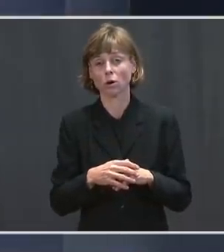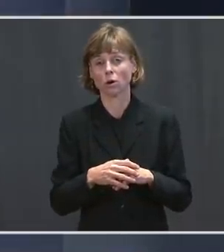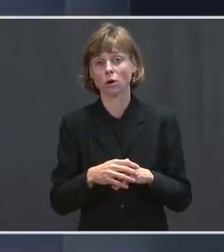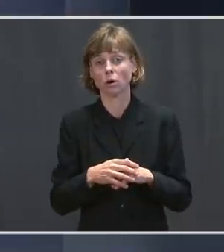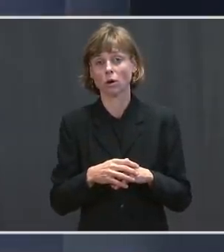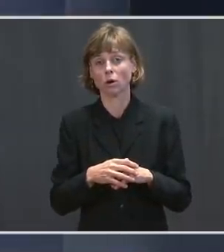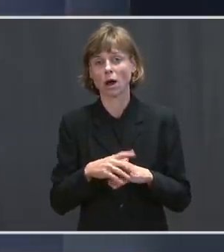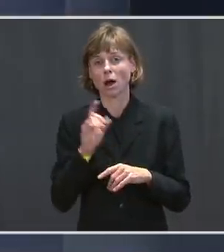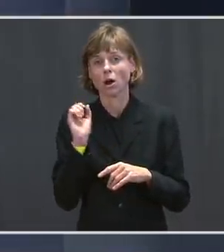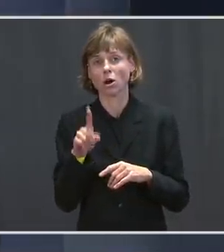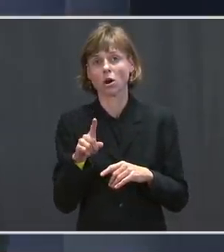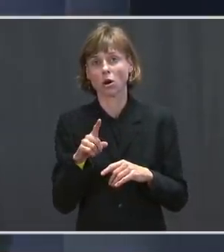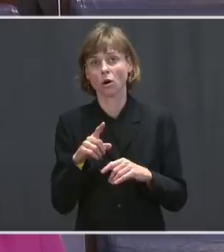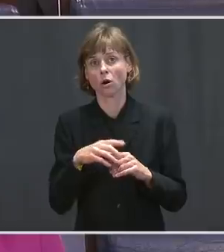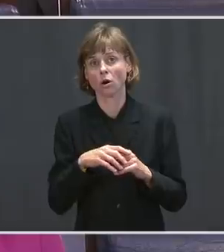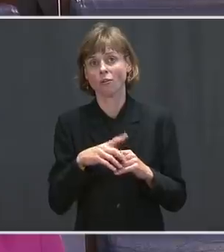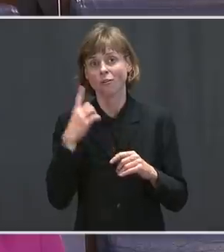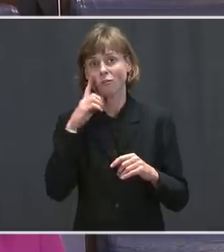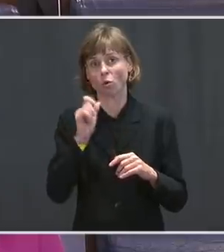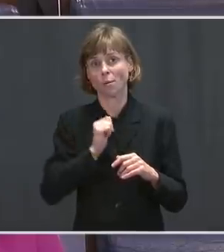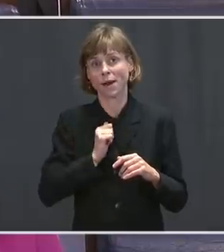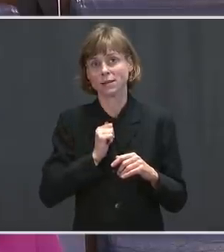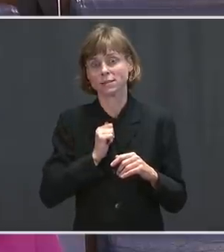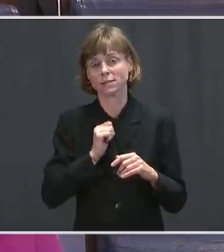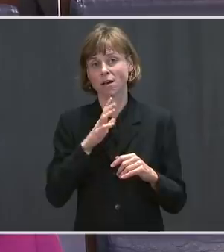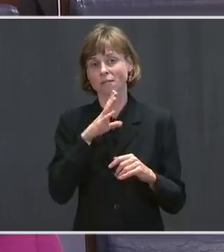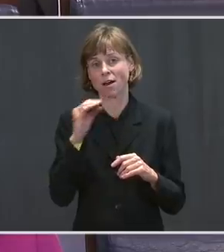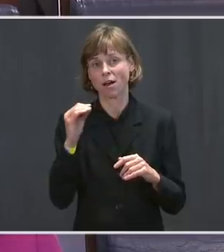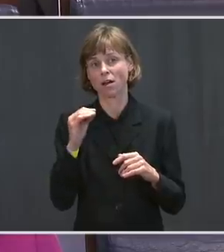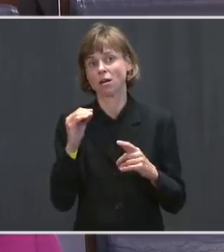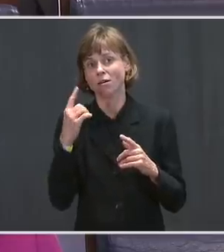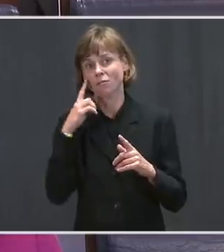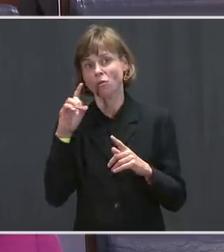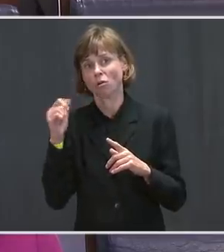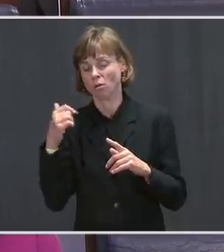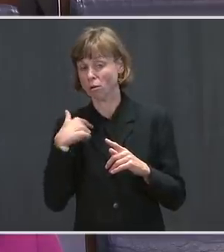for Beth and myself and then behalf of my colleague who can't be here because of COVID restrictions.